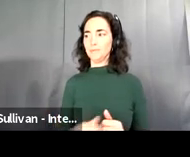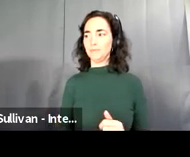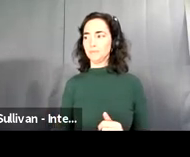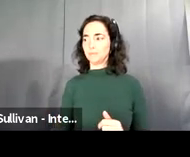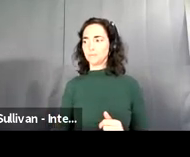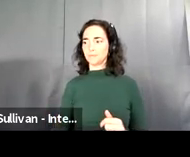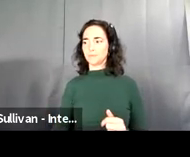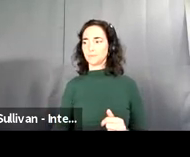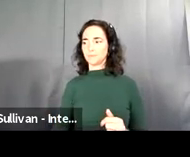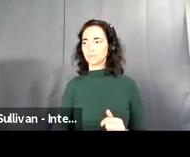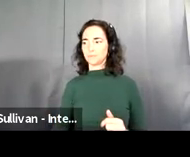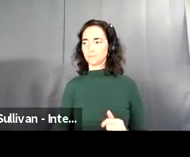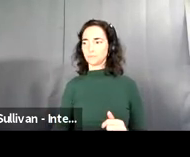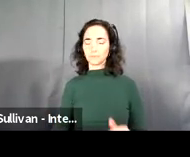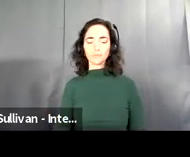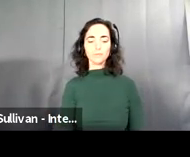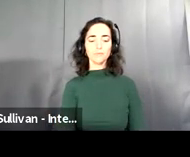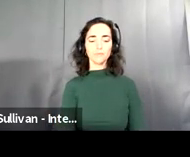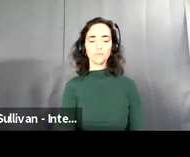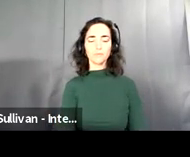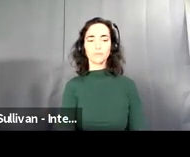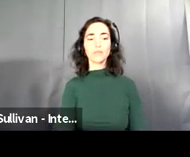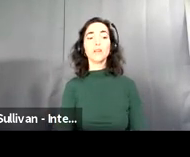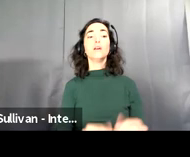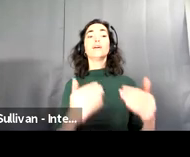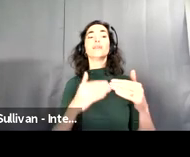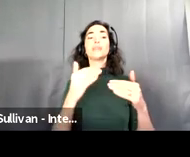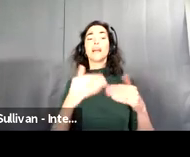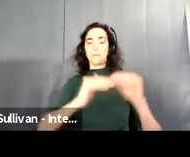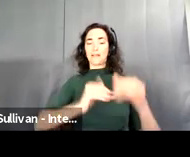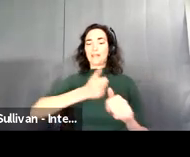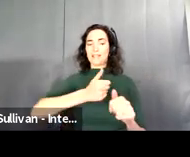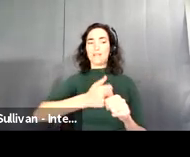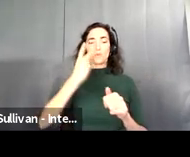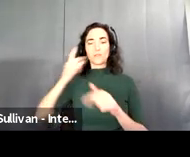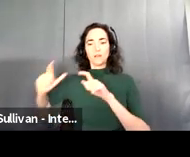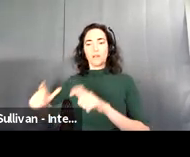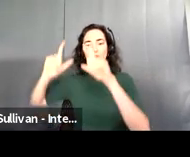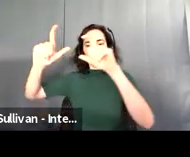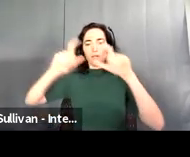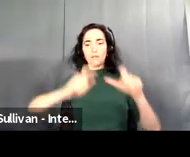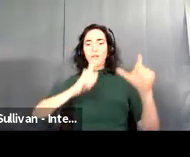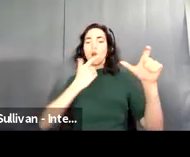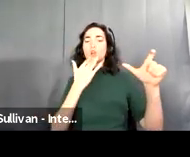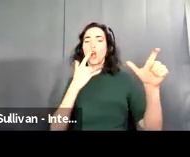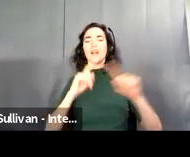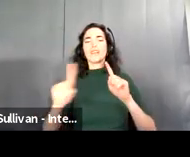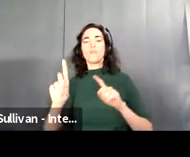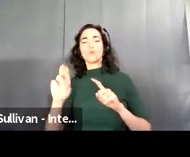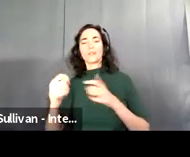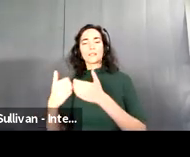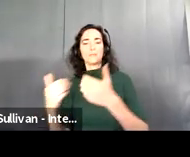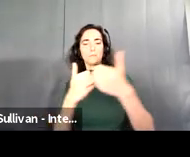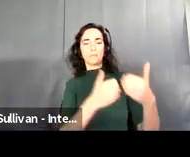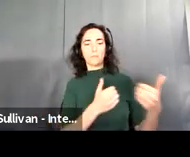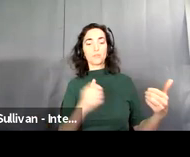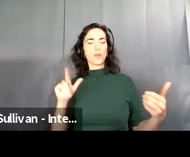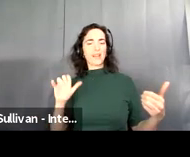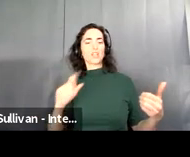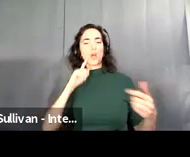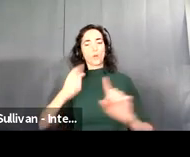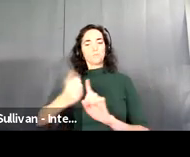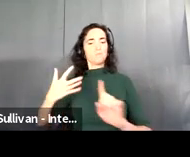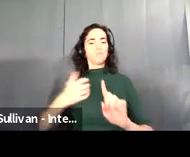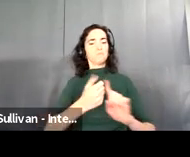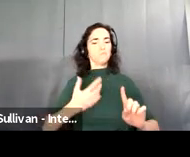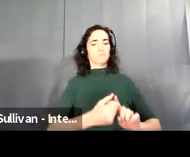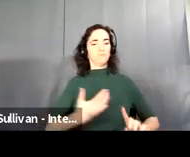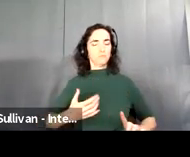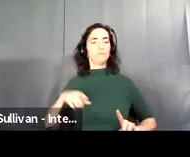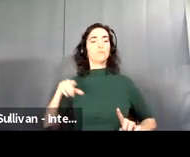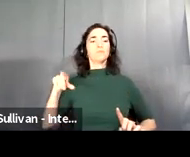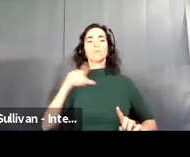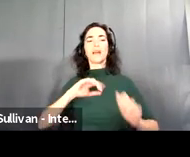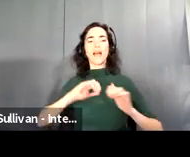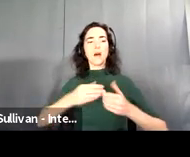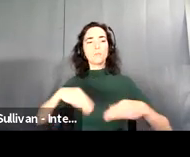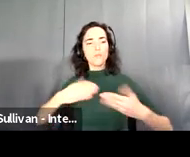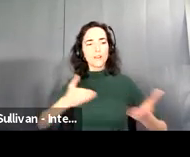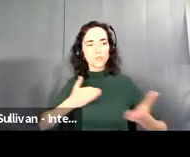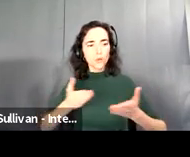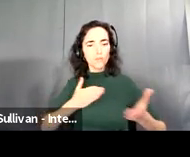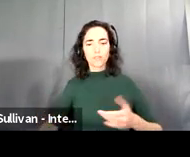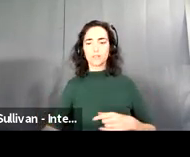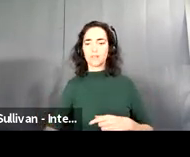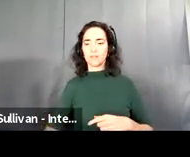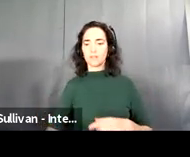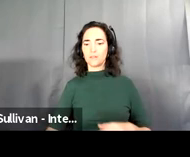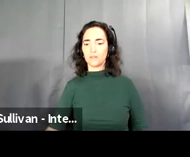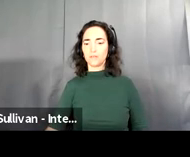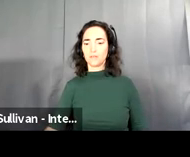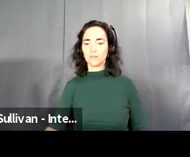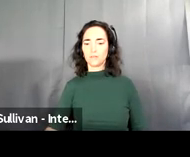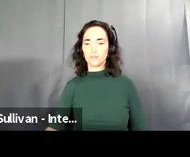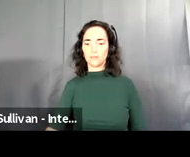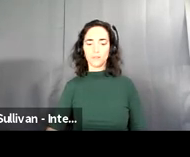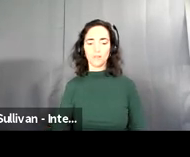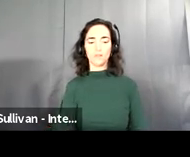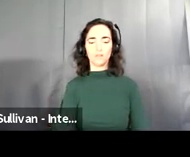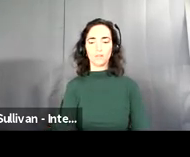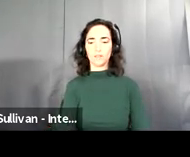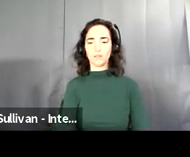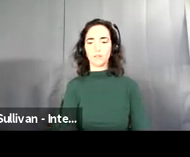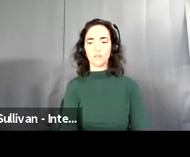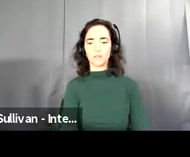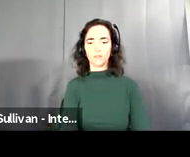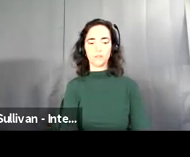So the next slide is the overview of the actual facility, each one of these colors represents a different unit and Leisha will go into each unit explain how those services are provided and who and who provides those services.